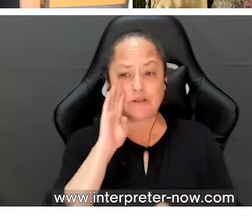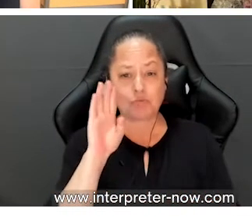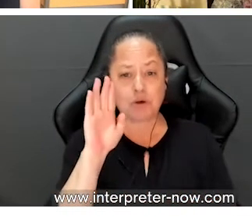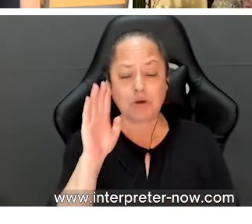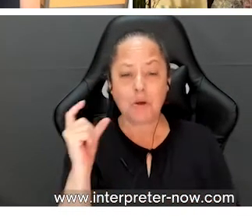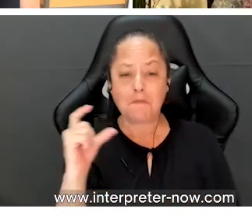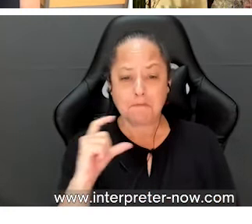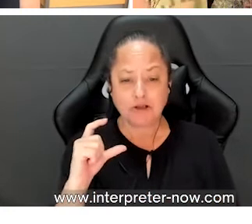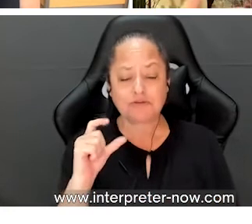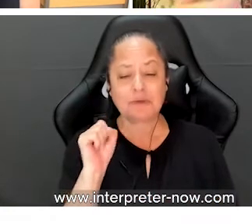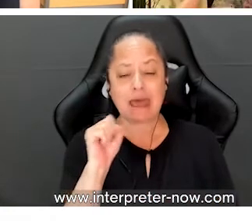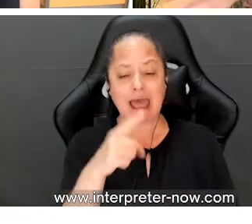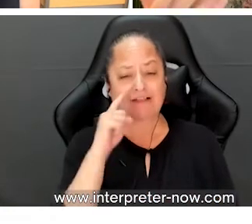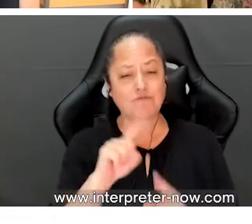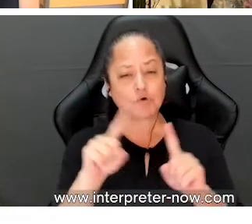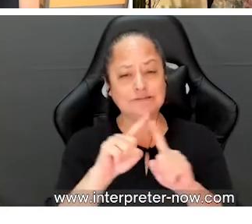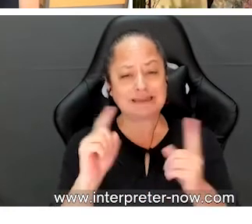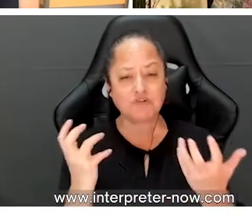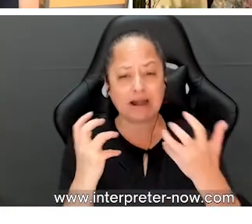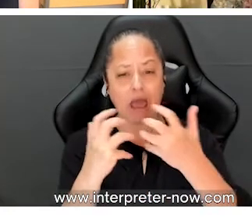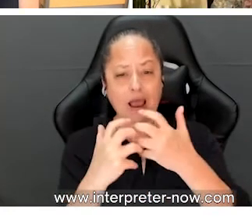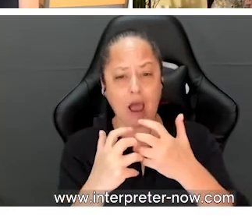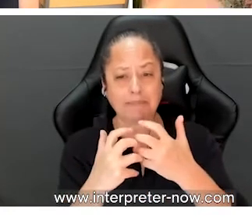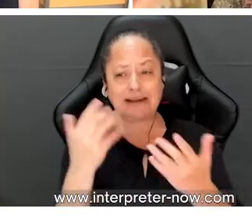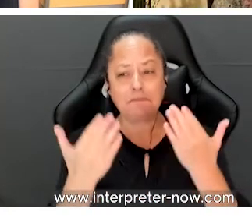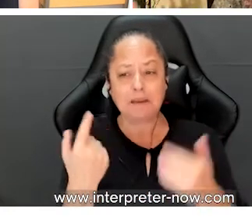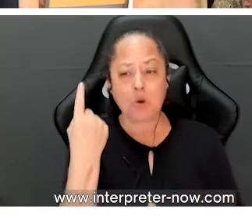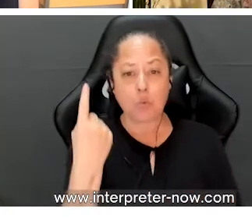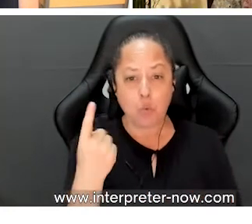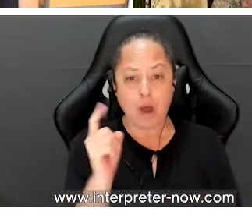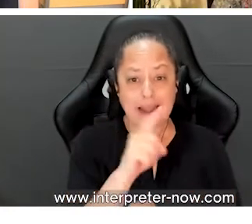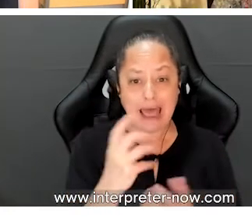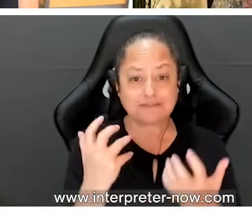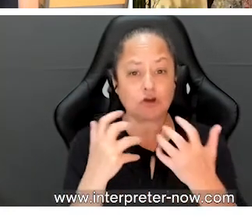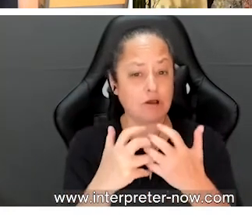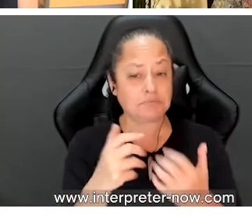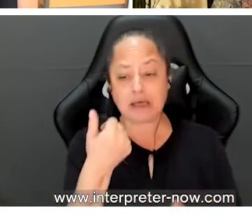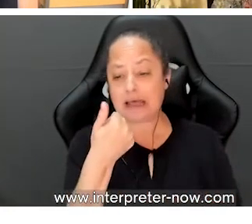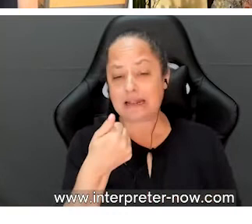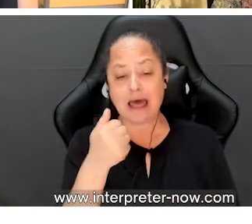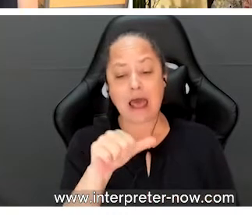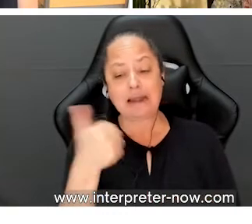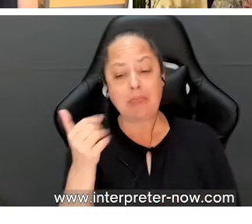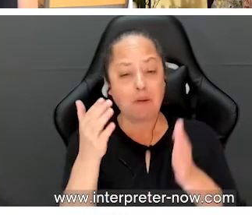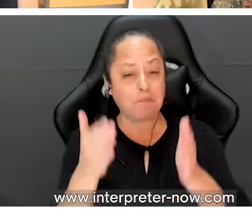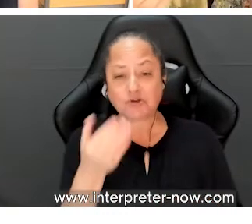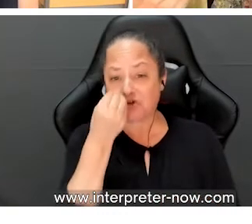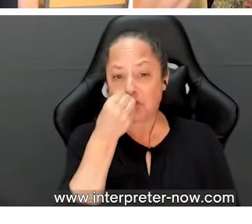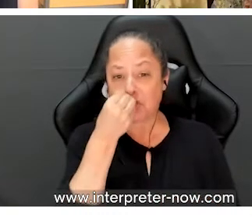different accommodations, or one might ask for accommodation, and another one doesn't care about that accommodation. Right?